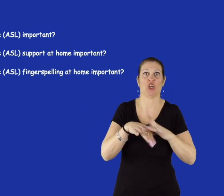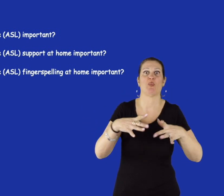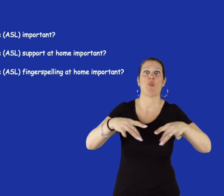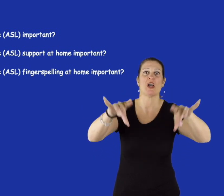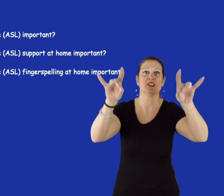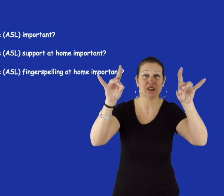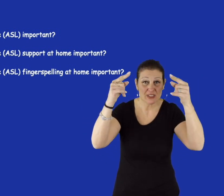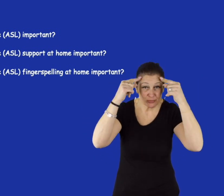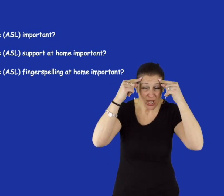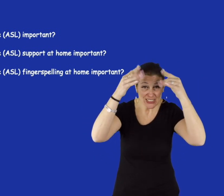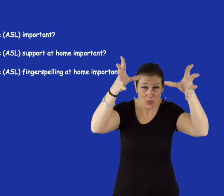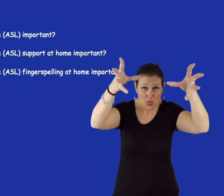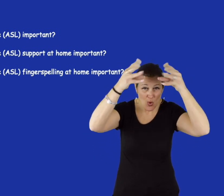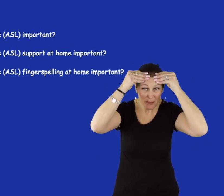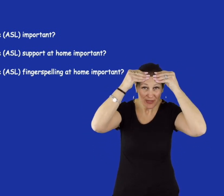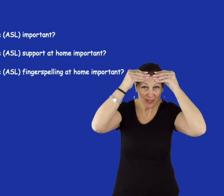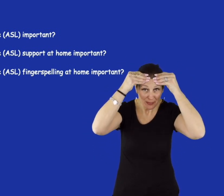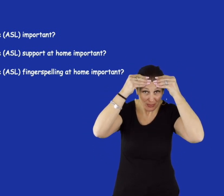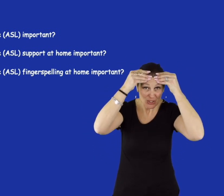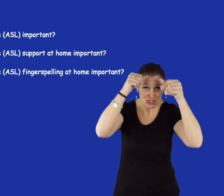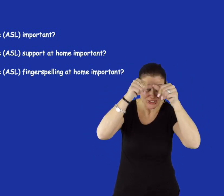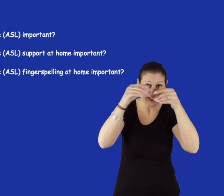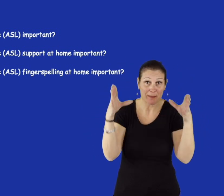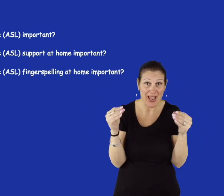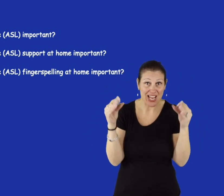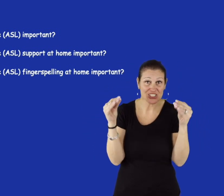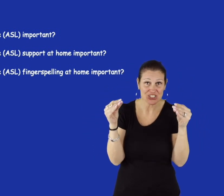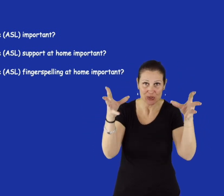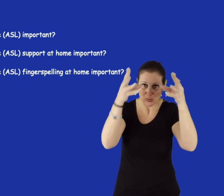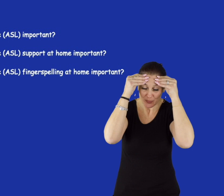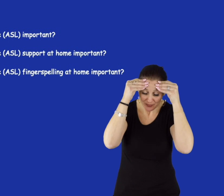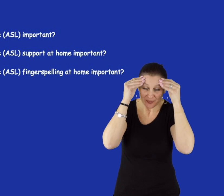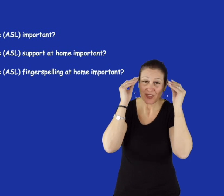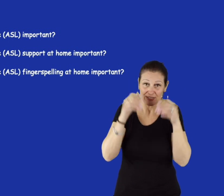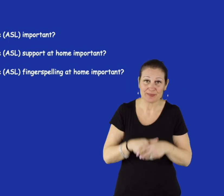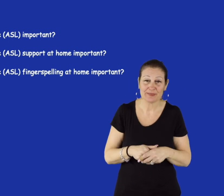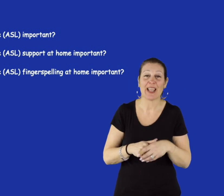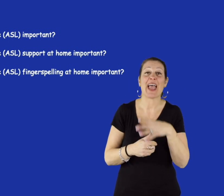particularly as it relates to language acquisition because their brains are little sponges.